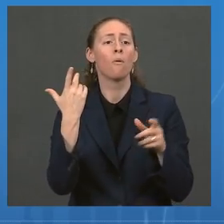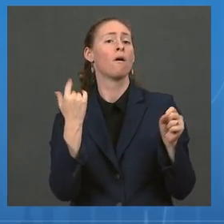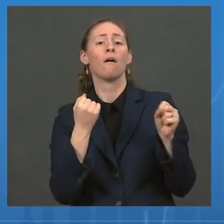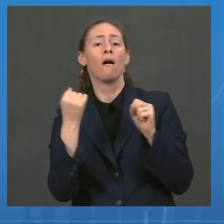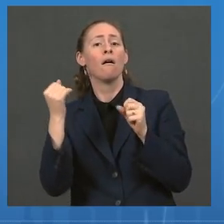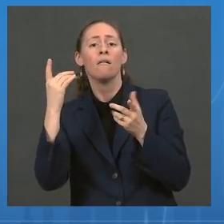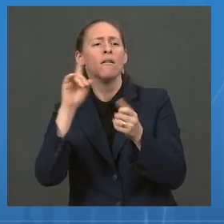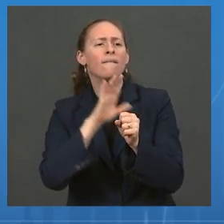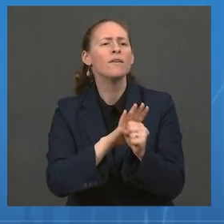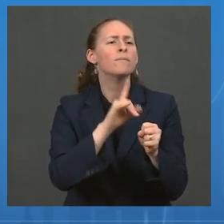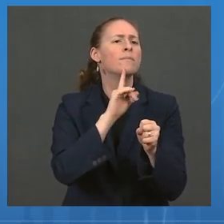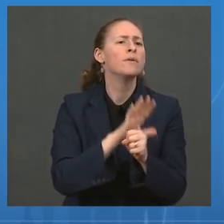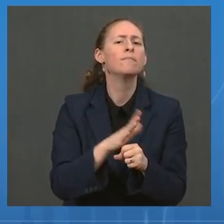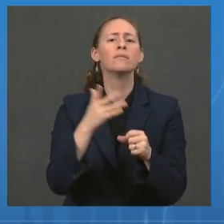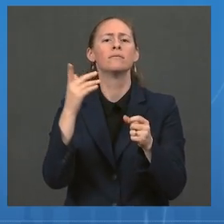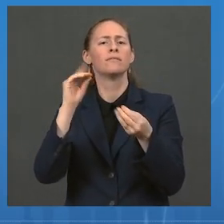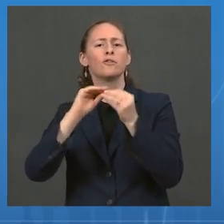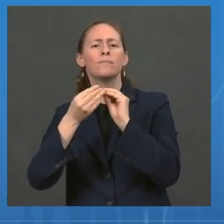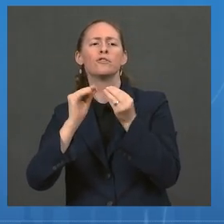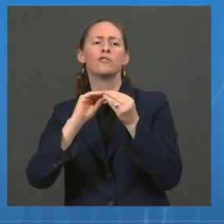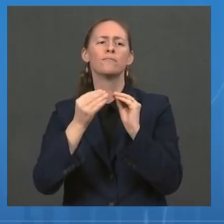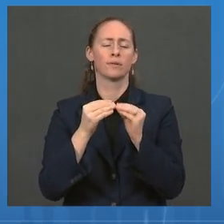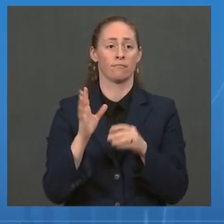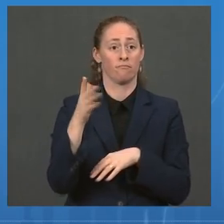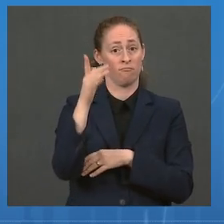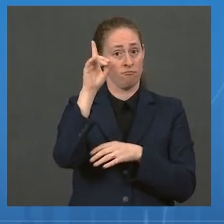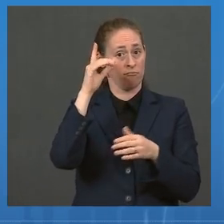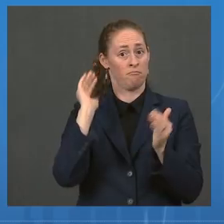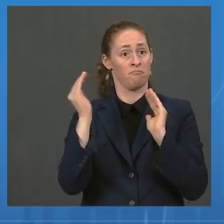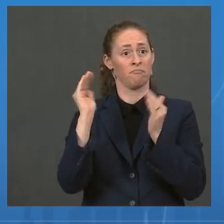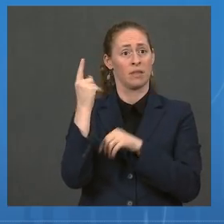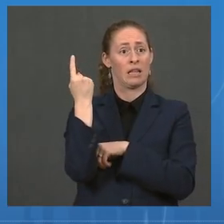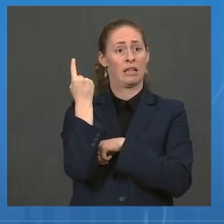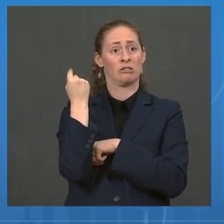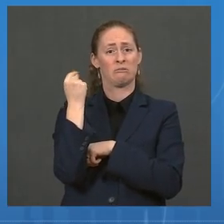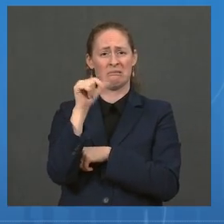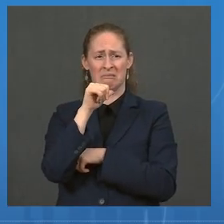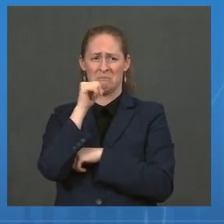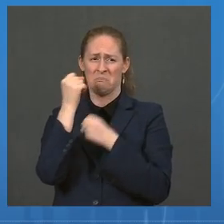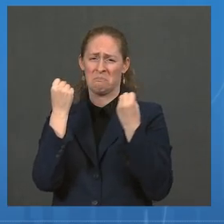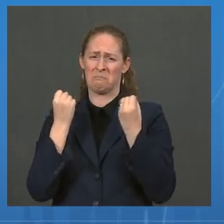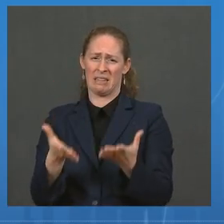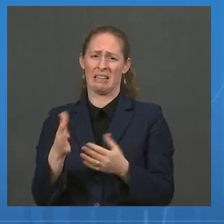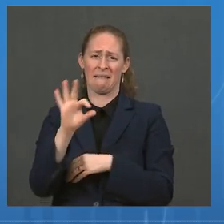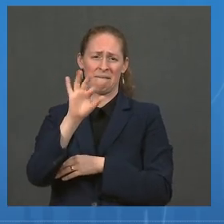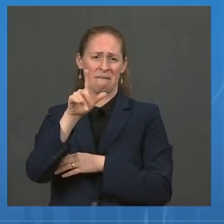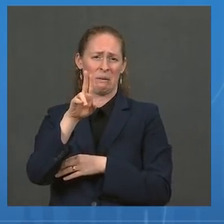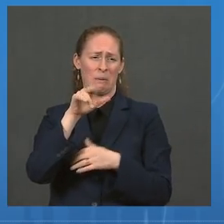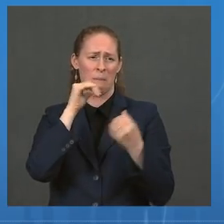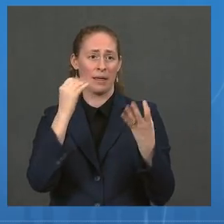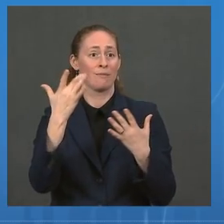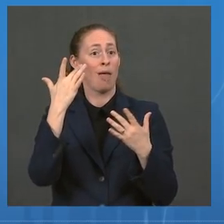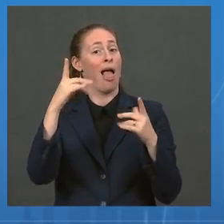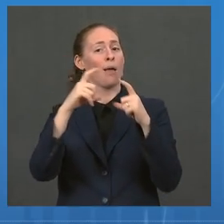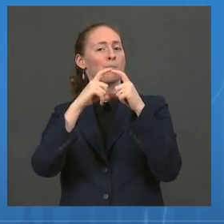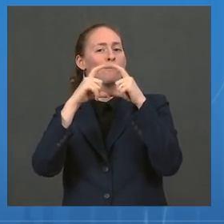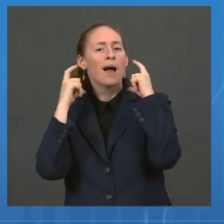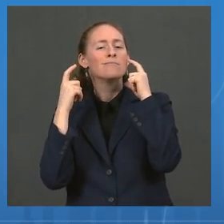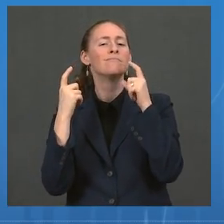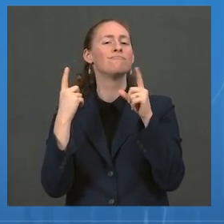Last year, there were very few flu cases, largely because of masking and physical distancing and other prevention measures